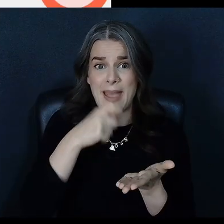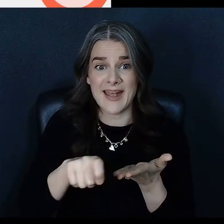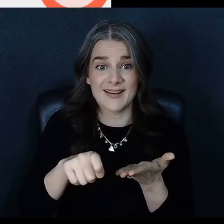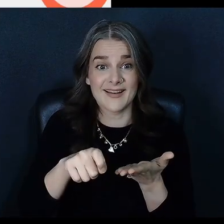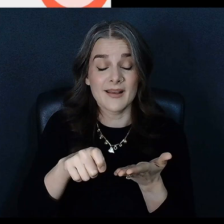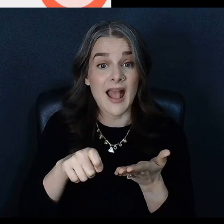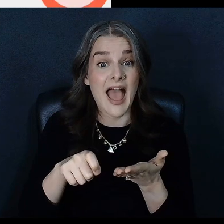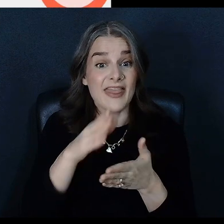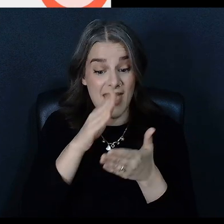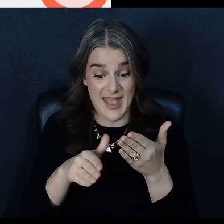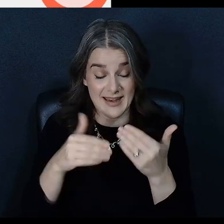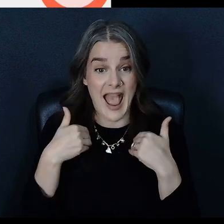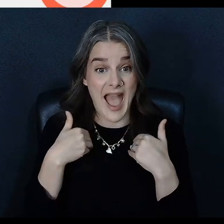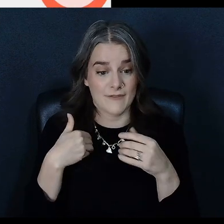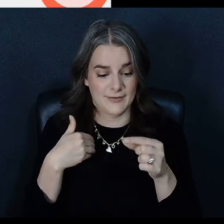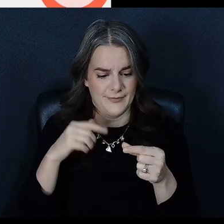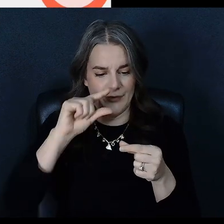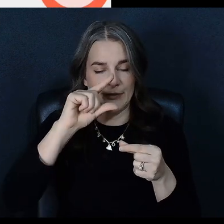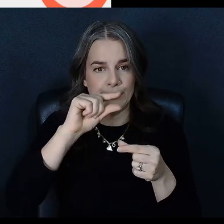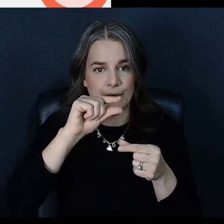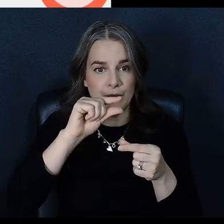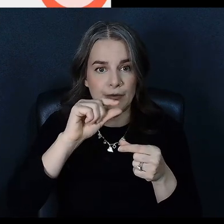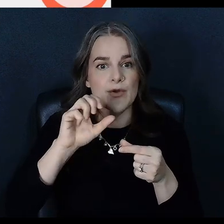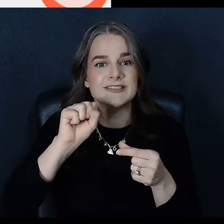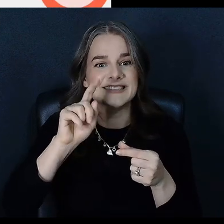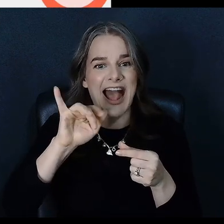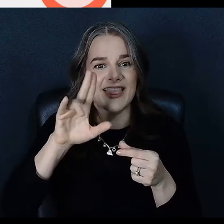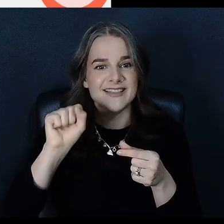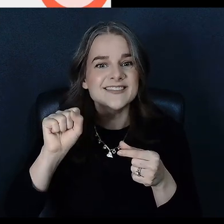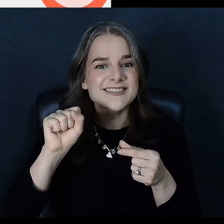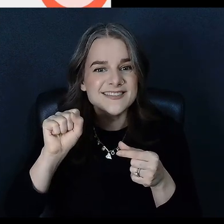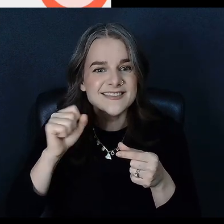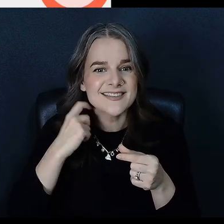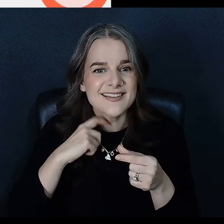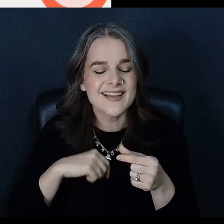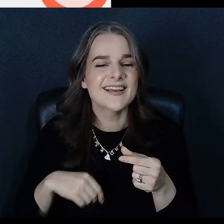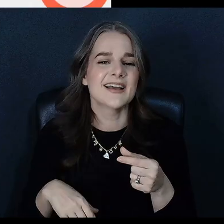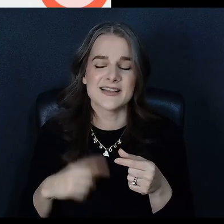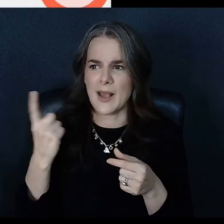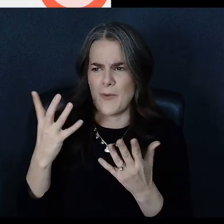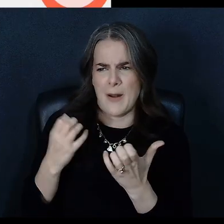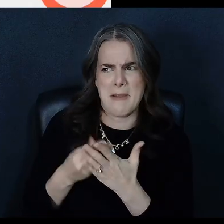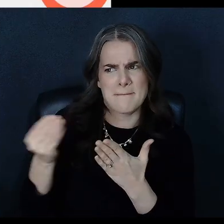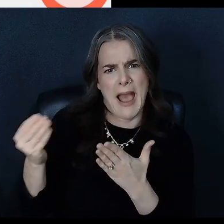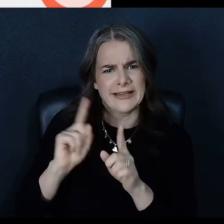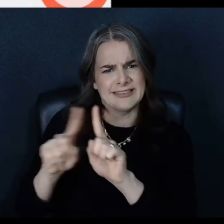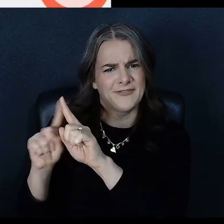So we can get styluses anywhere. They come in all shapes and sizes. The conversation for this has to be with the individual.